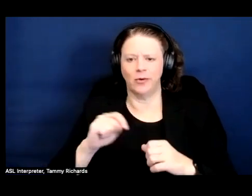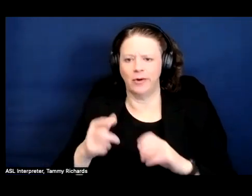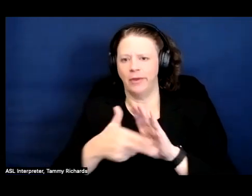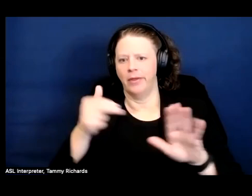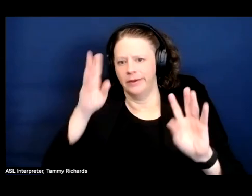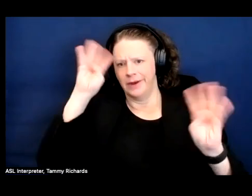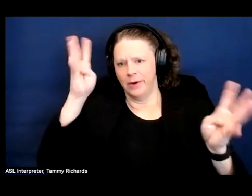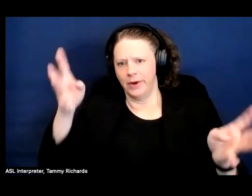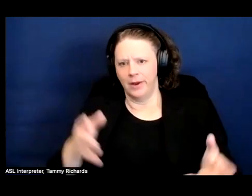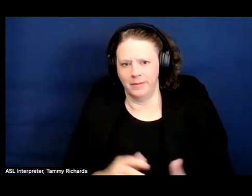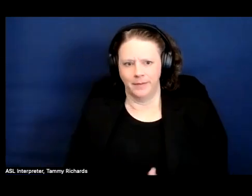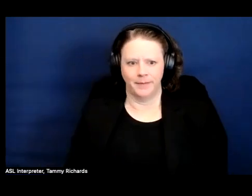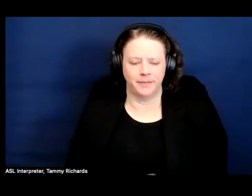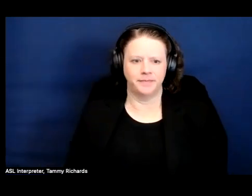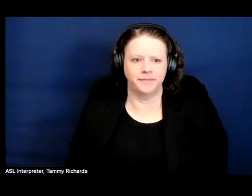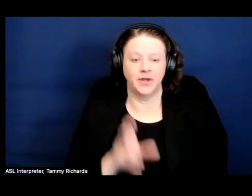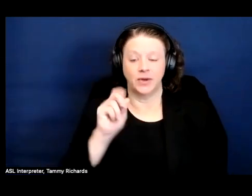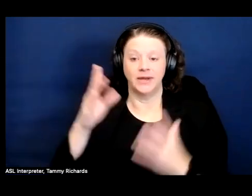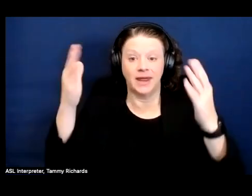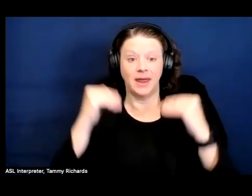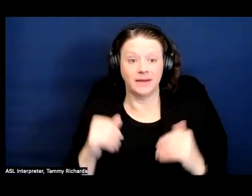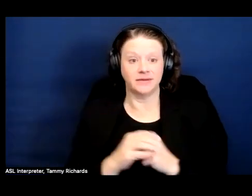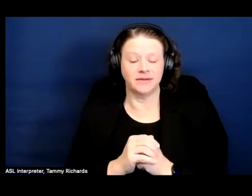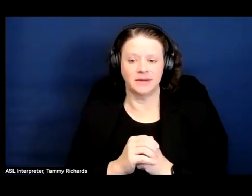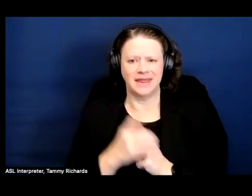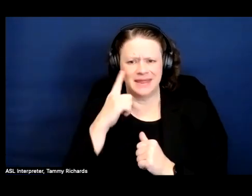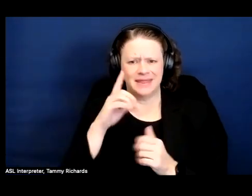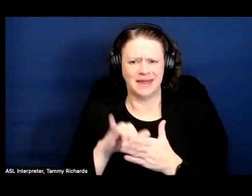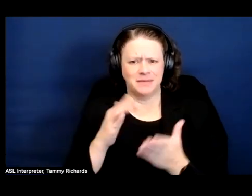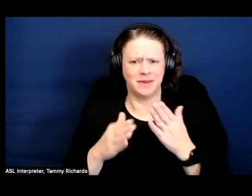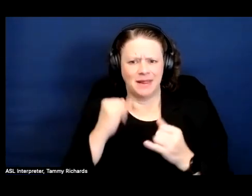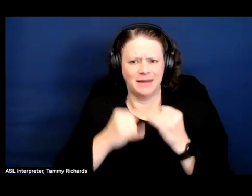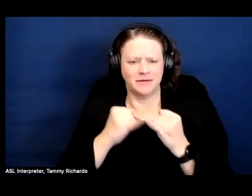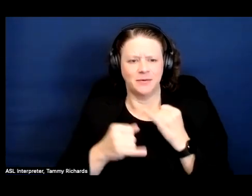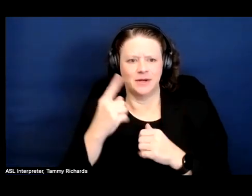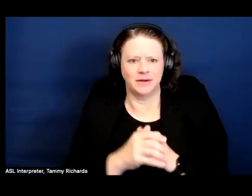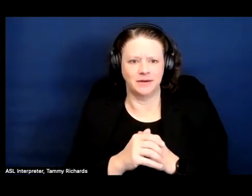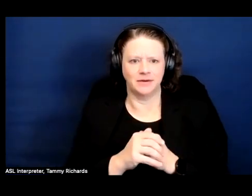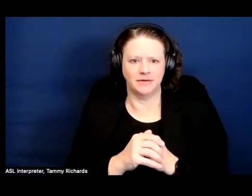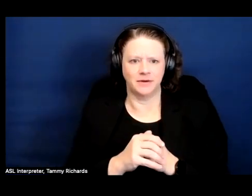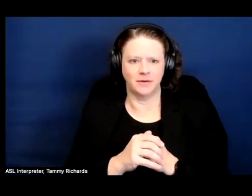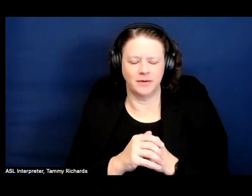"We're no longer participating in Section 8." Those are illegal now. Falsely representing that a unit is